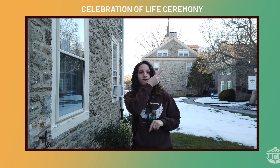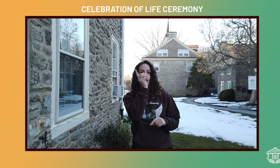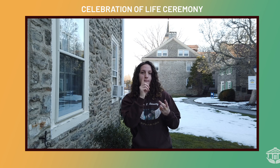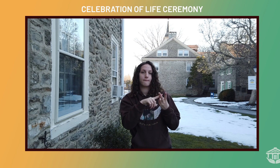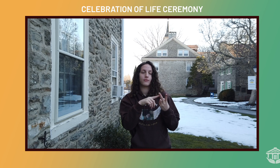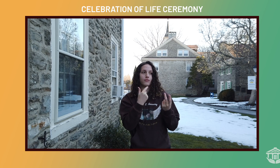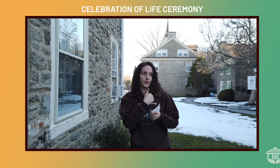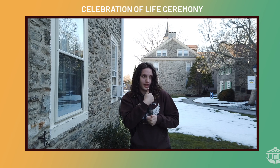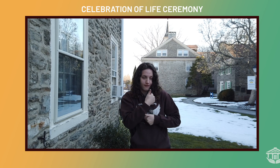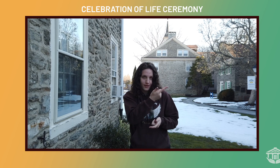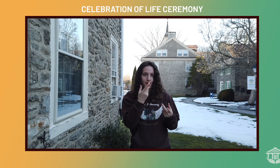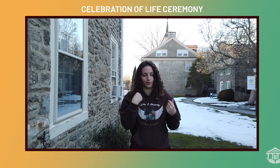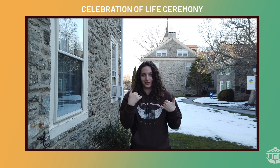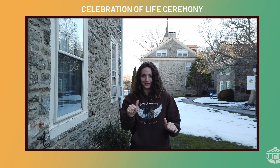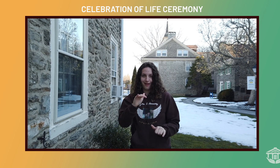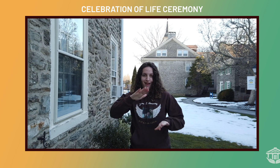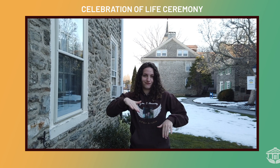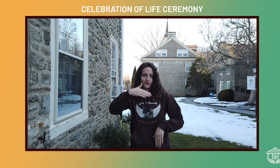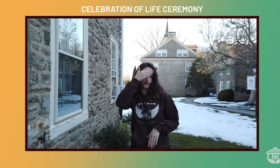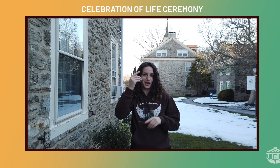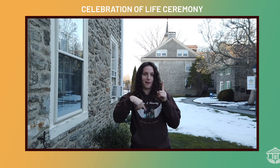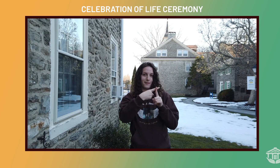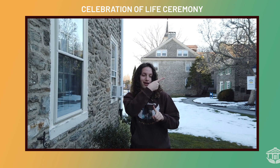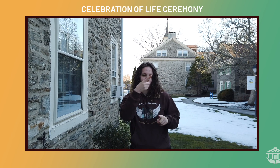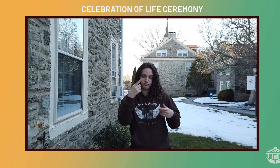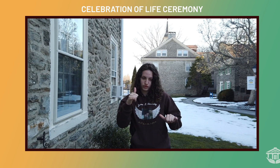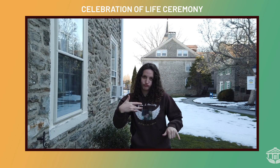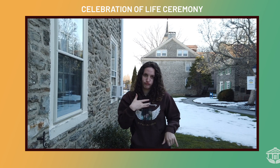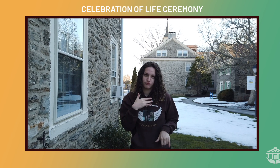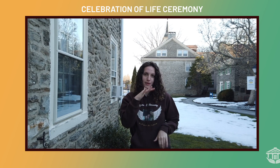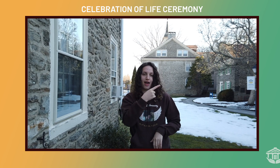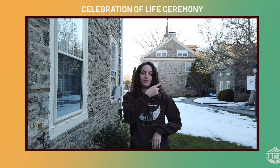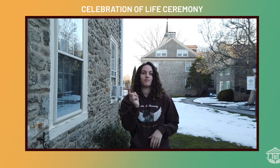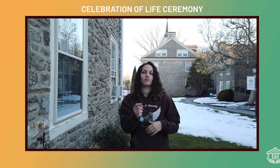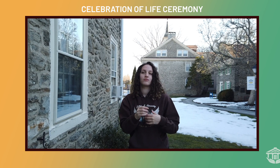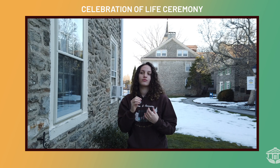Our lives have been and will continue to be touched by their impact on us.